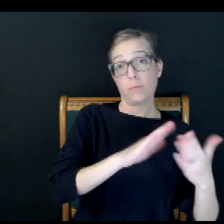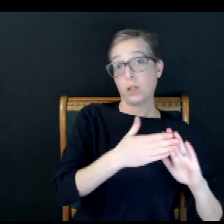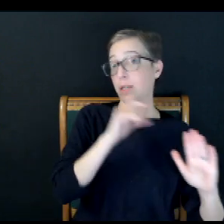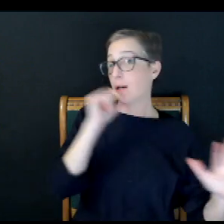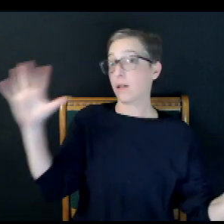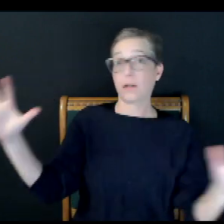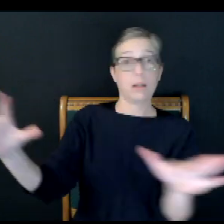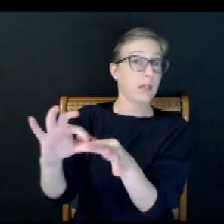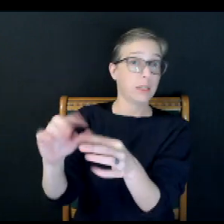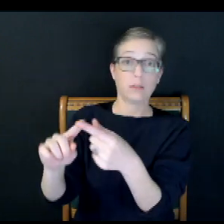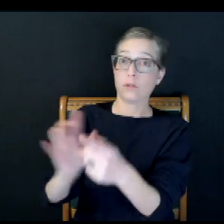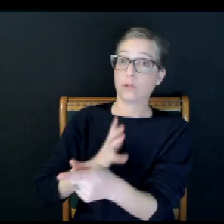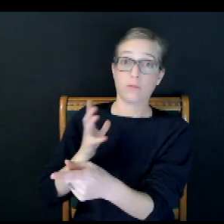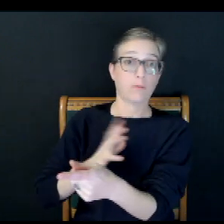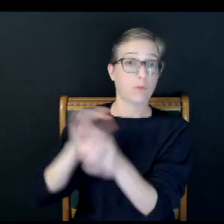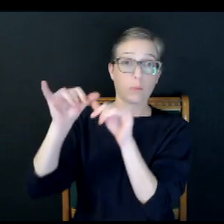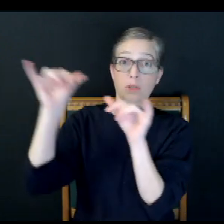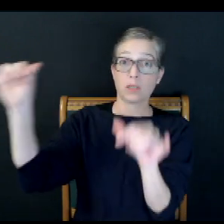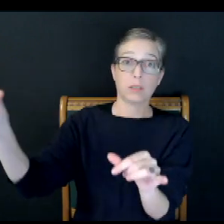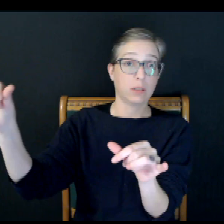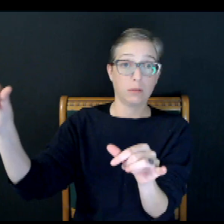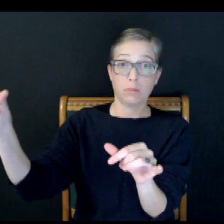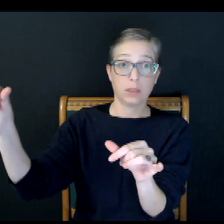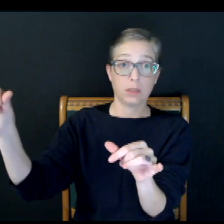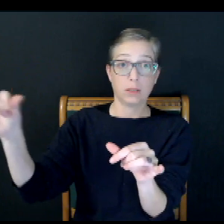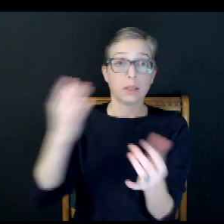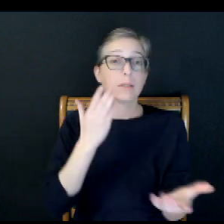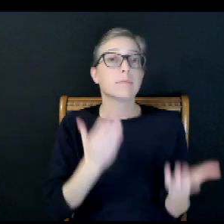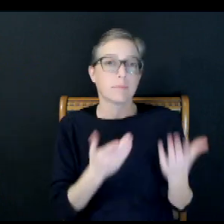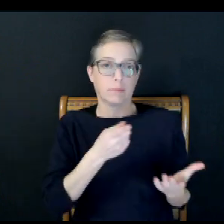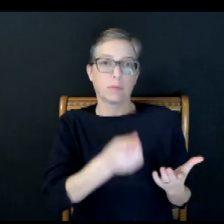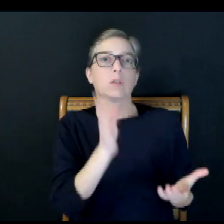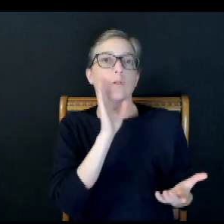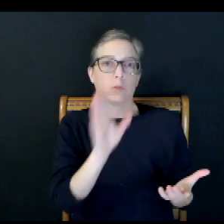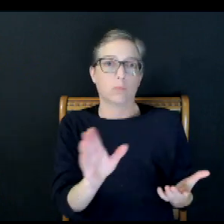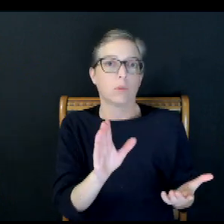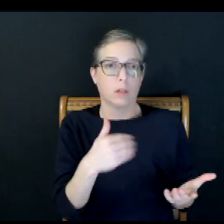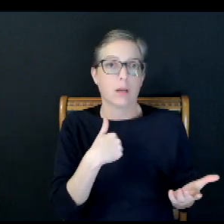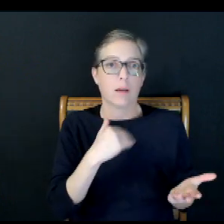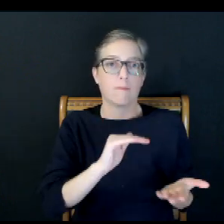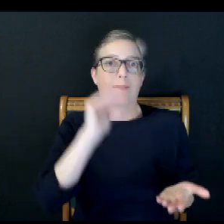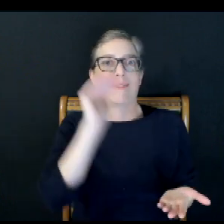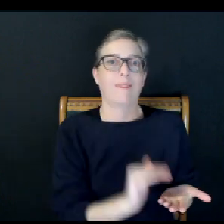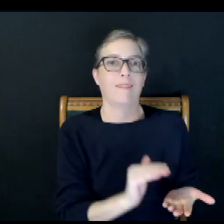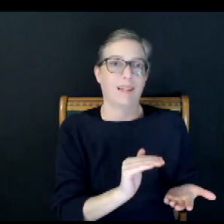that are connected to HCBS, then you may likely have an even lesser chance of knowing about the programs,